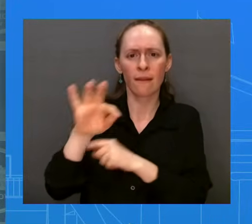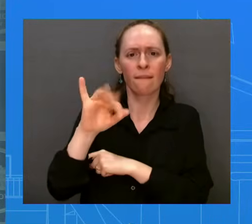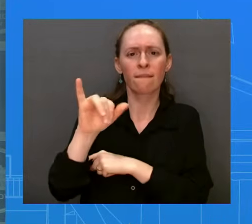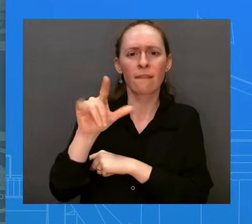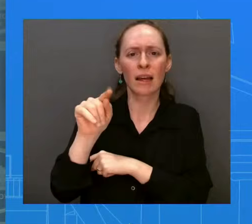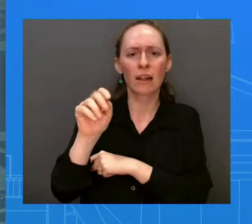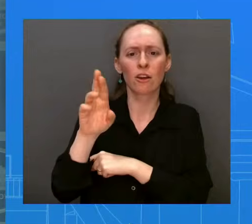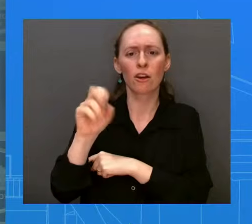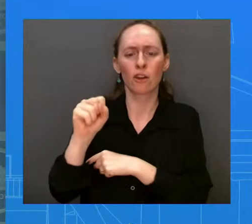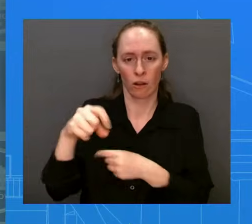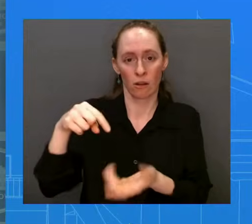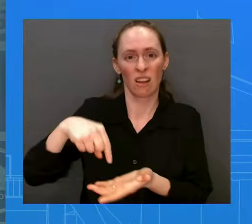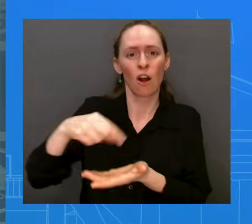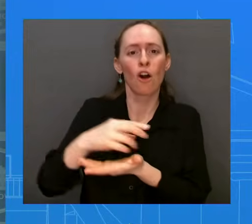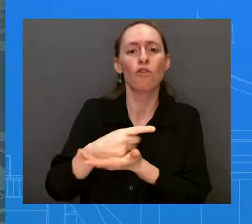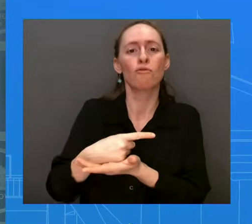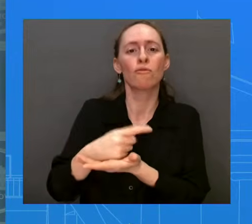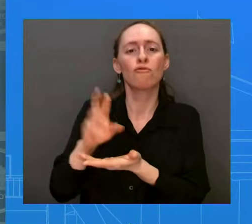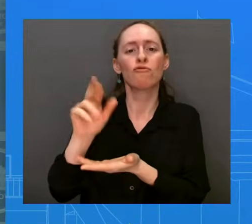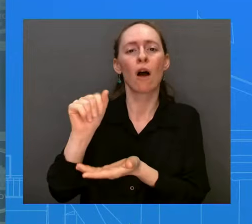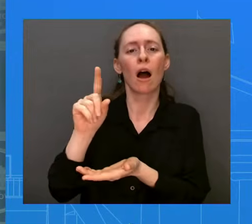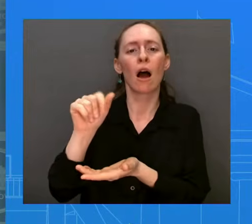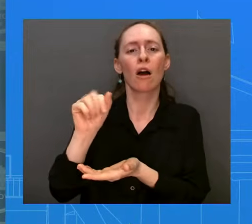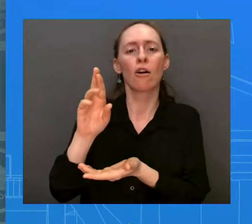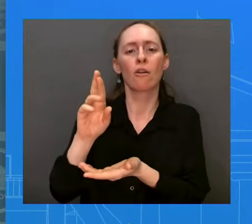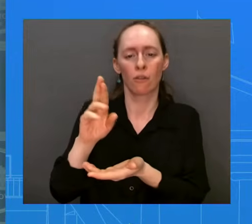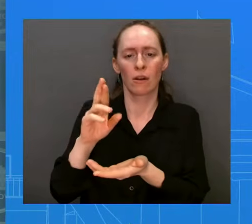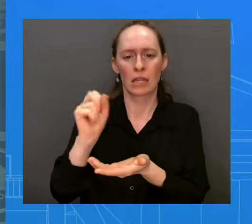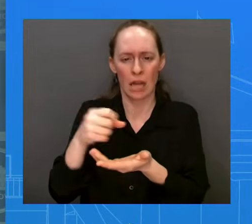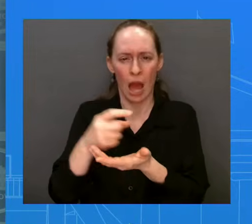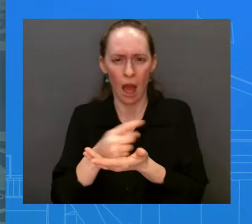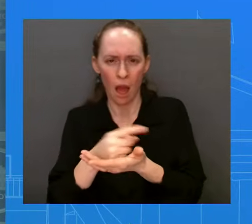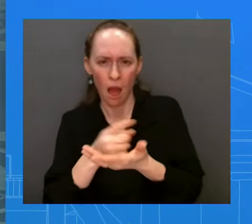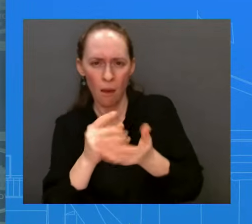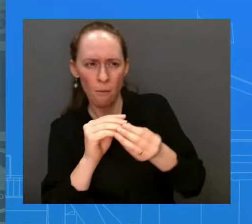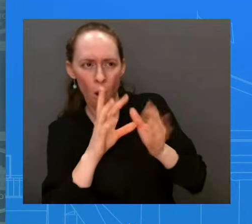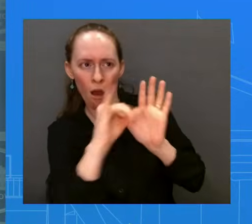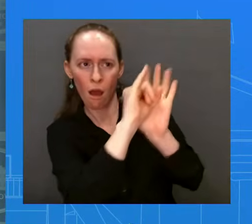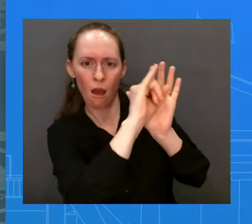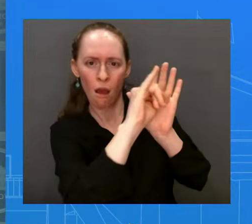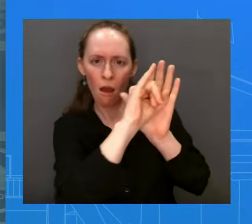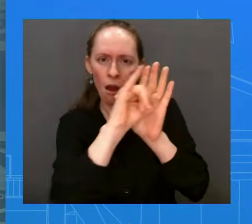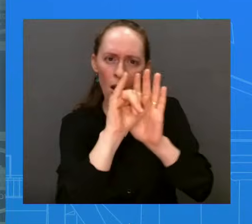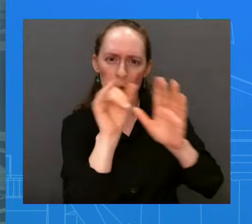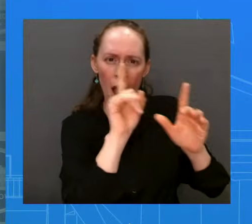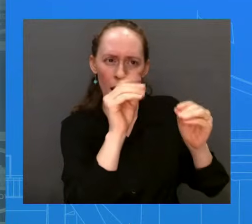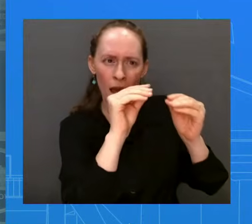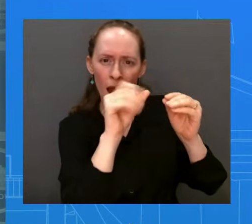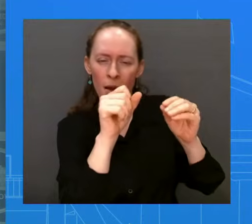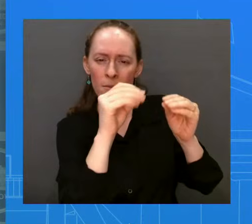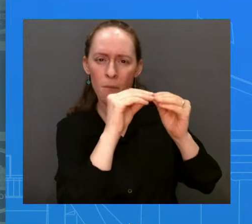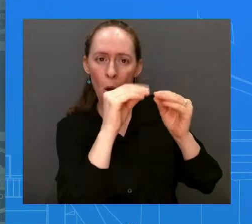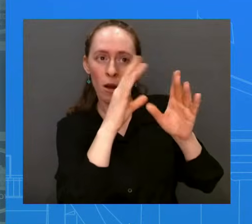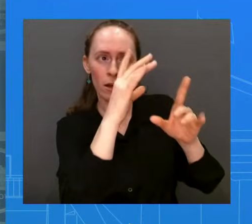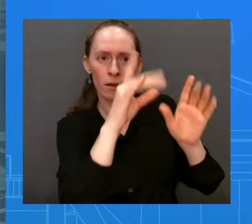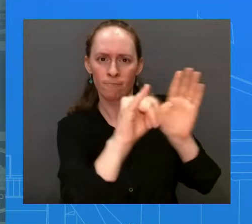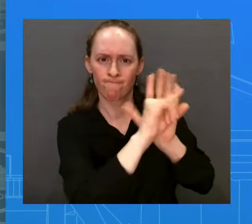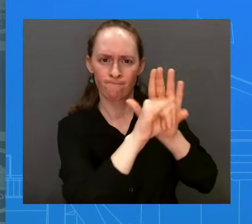small radar criss section and low-speed objects. And so if you do that -- and anybody that's operated